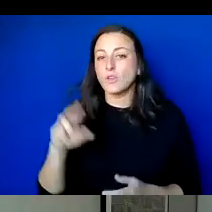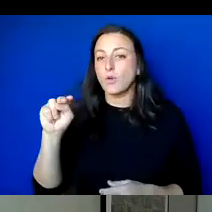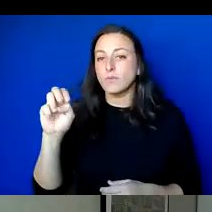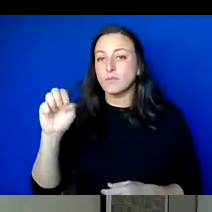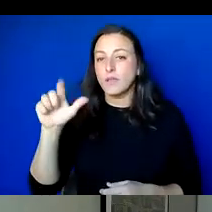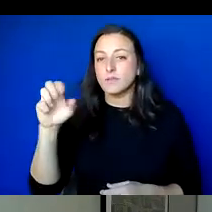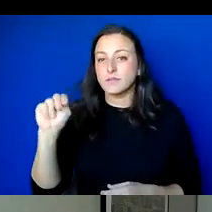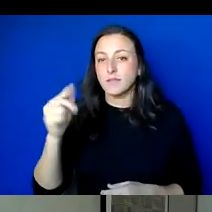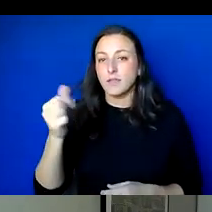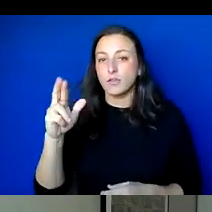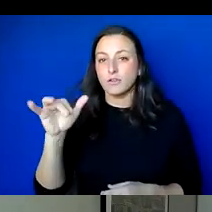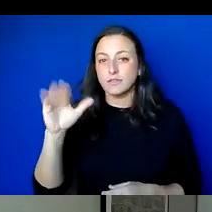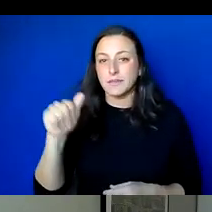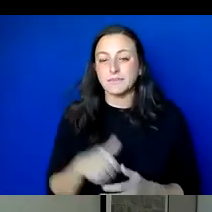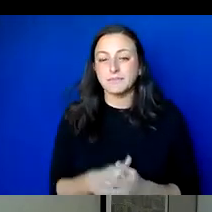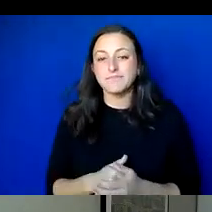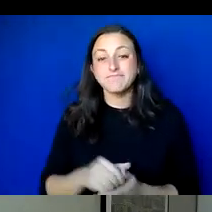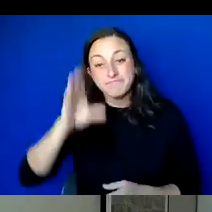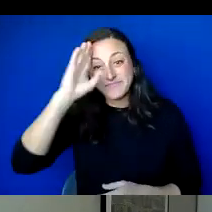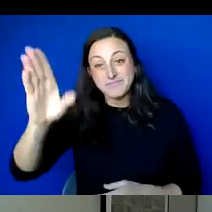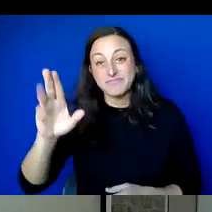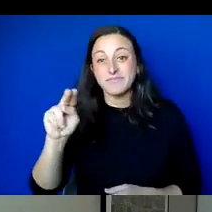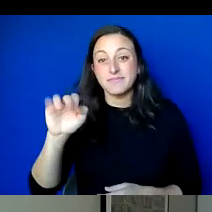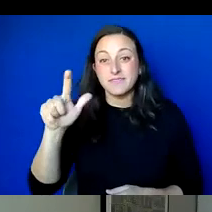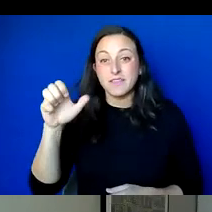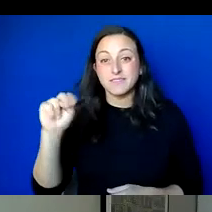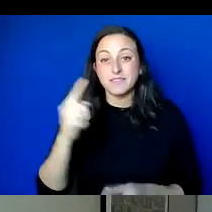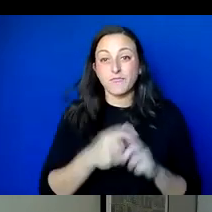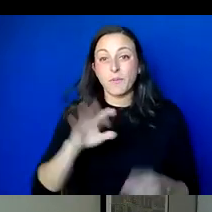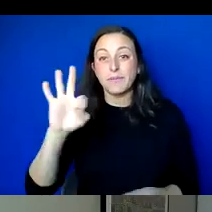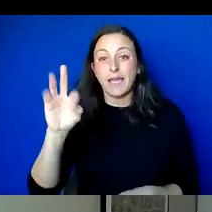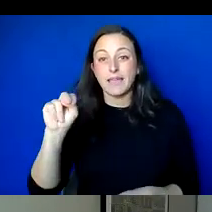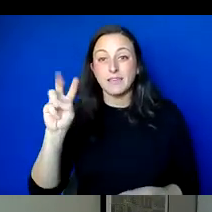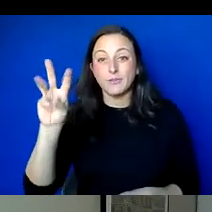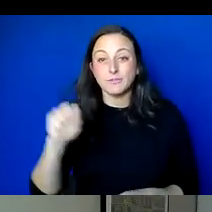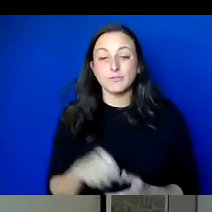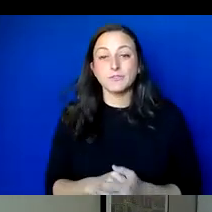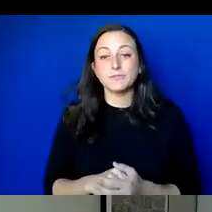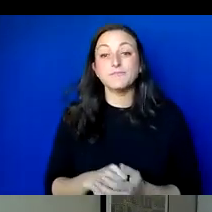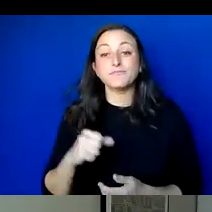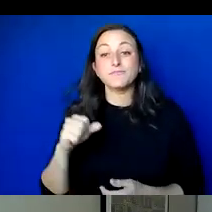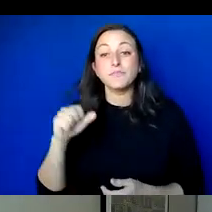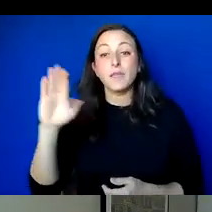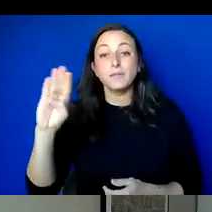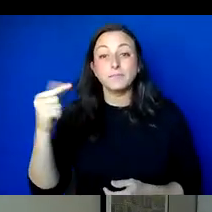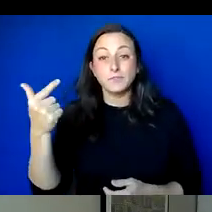Nelson: Hey this is Nelson Garcia from 9News. General Sherman, back to the issue of teacher